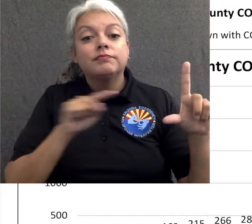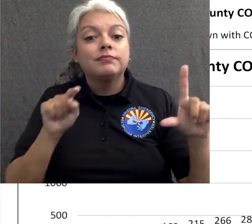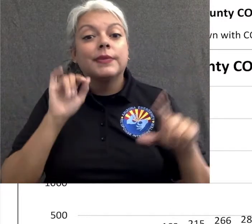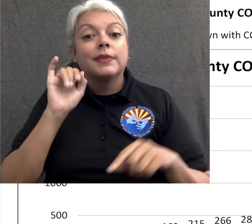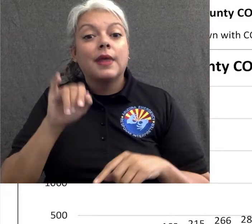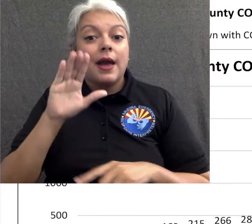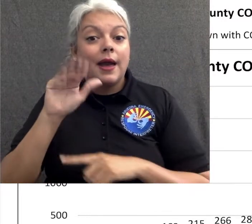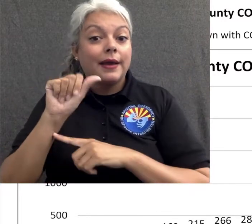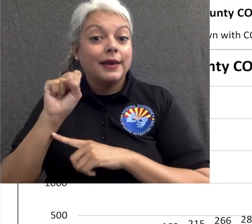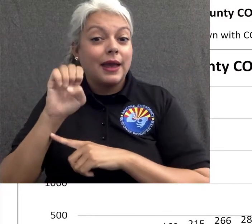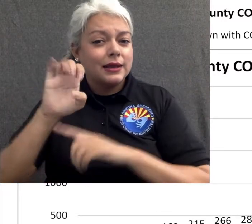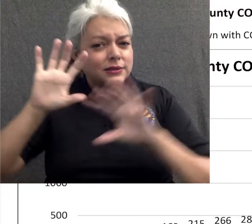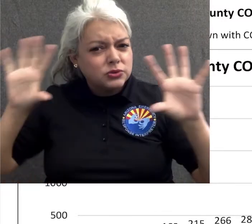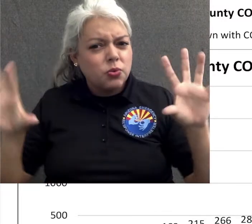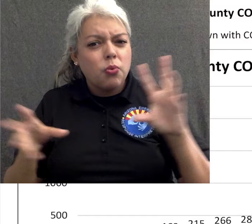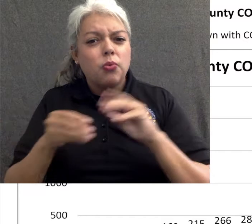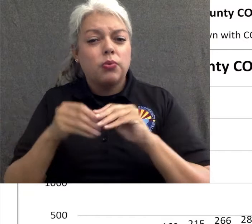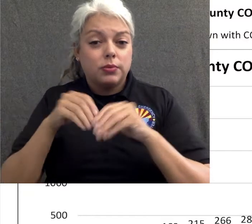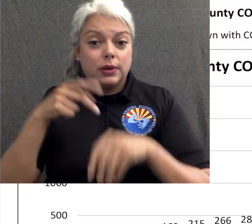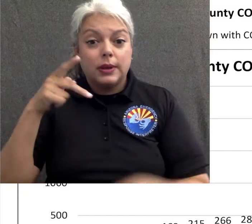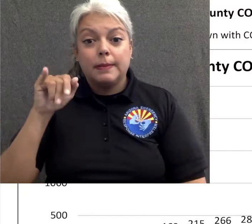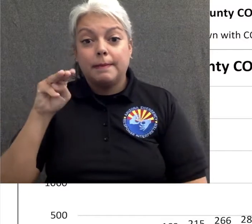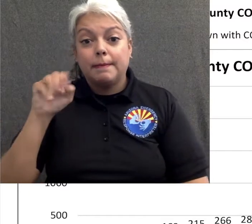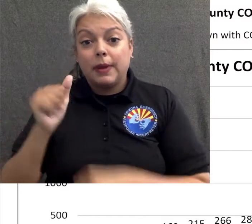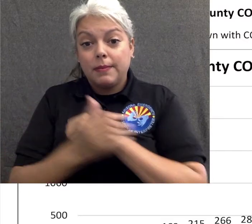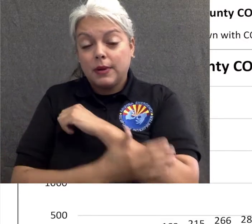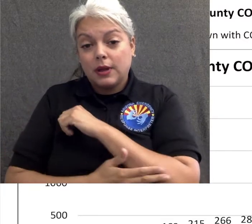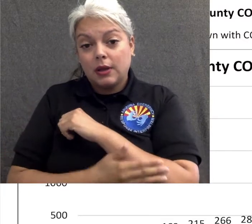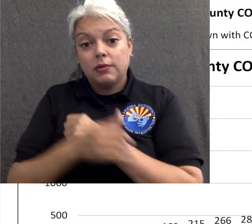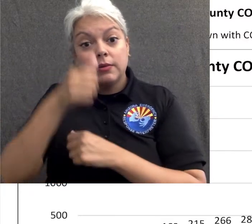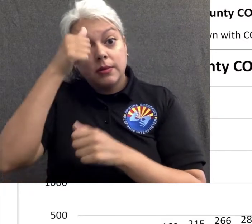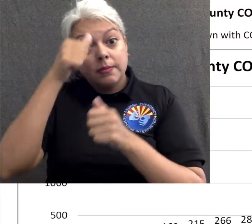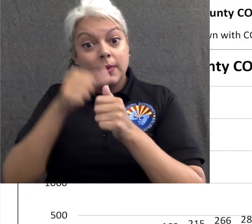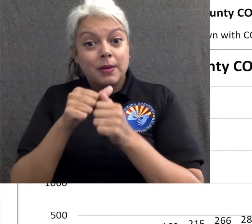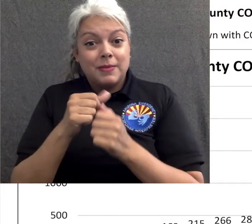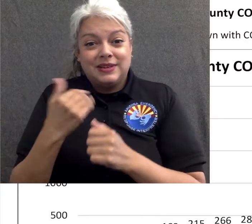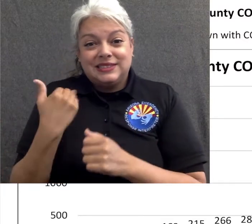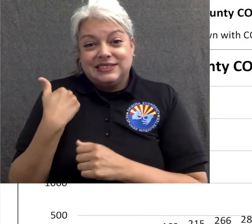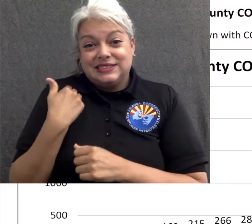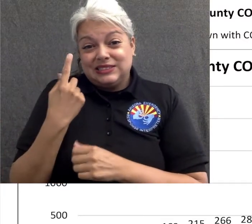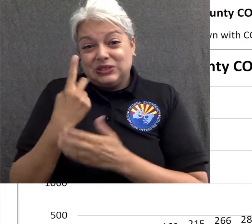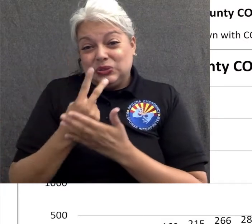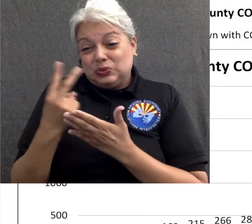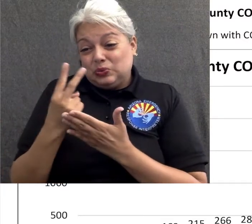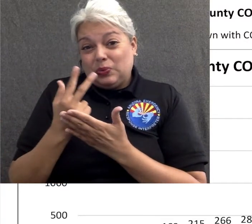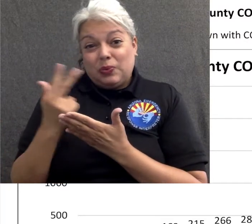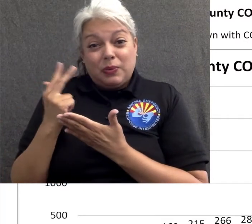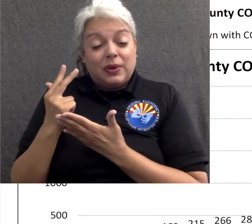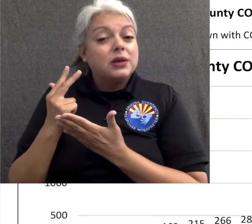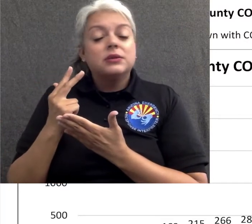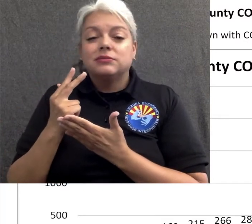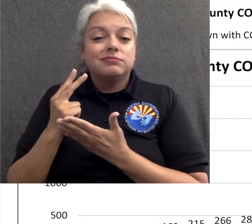occurring in pima county remember ignore the last two to three weeks because those cases are still being accumulated